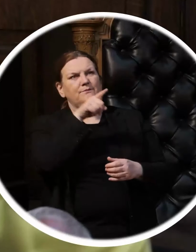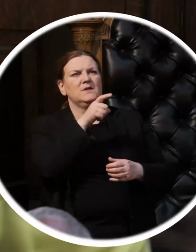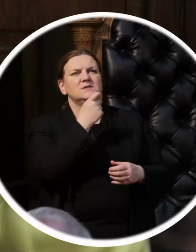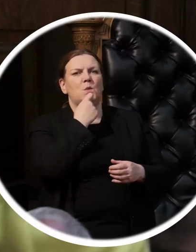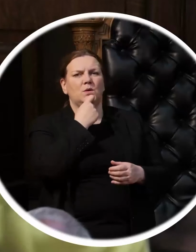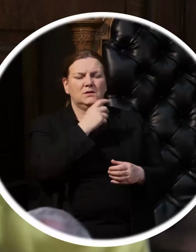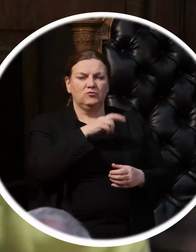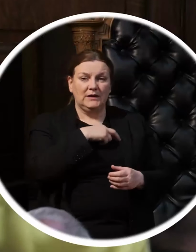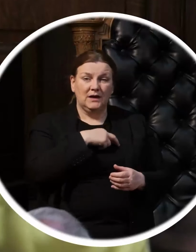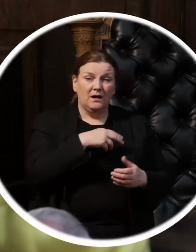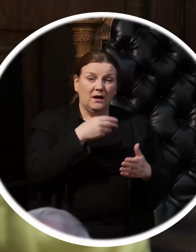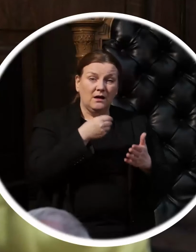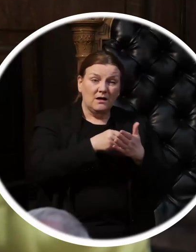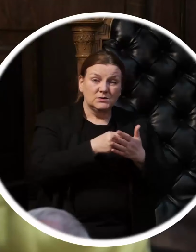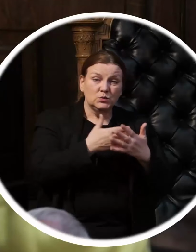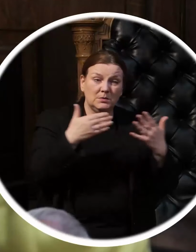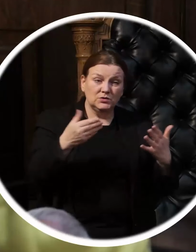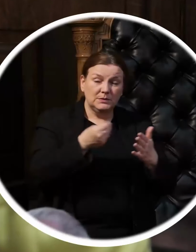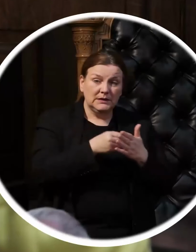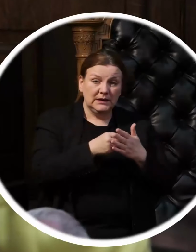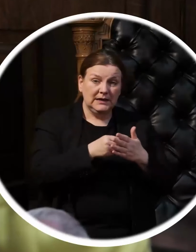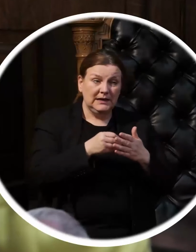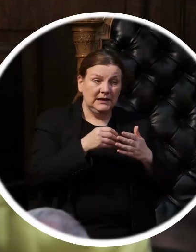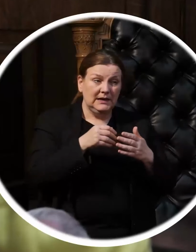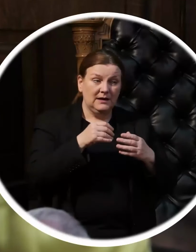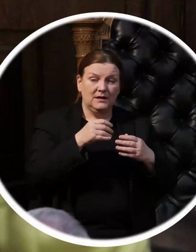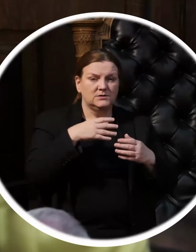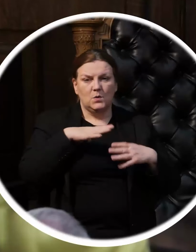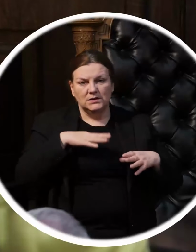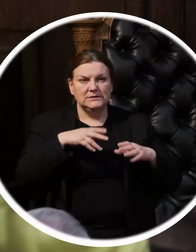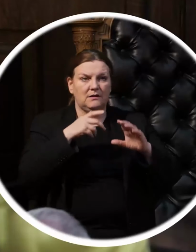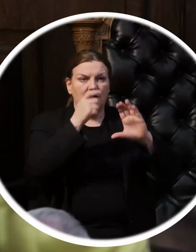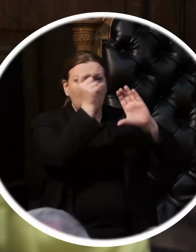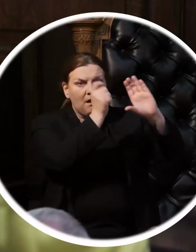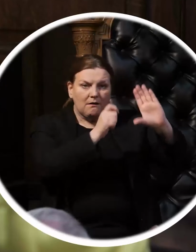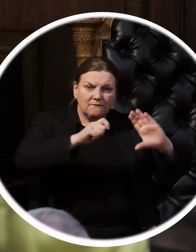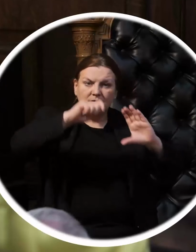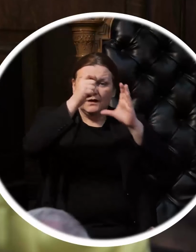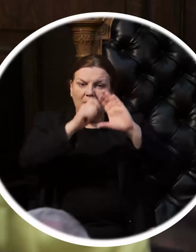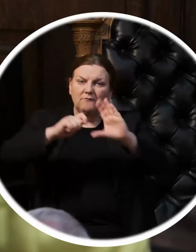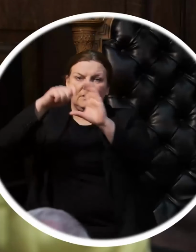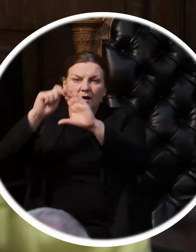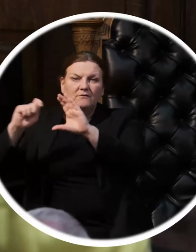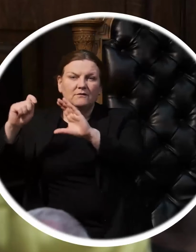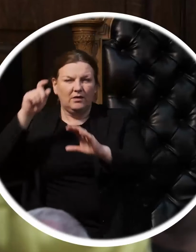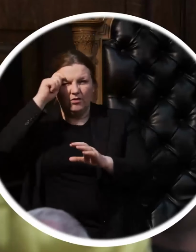Did it cost too much money to get them individually carved? And then there's this, again, the efficiencies of cast iron production